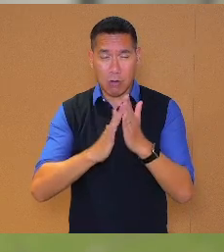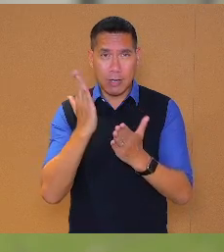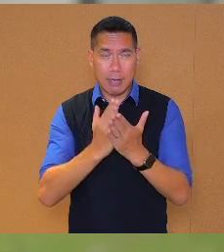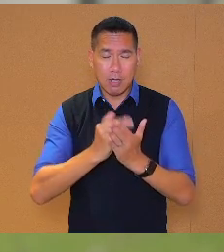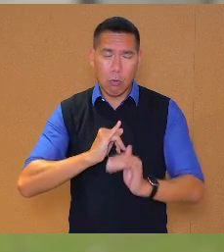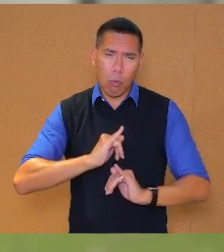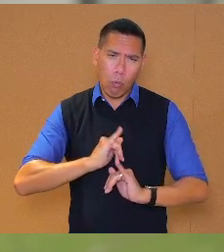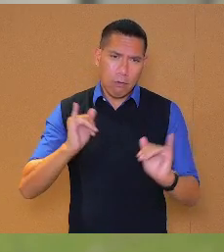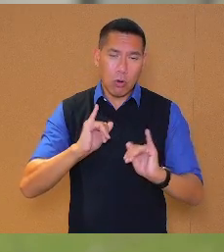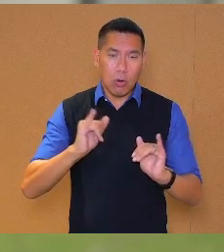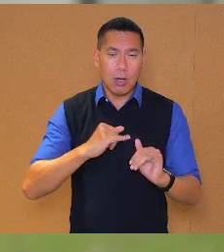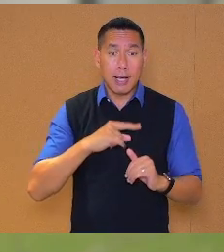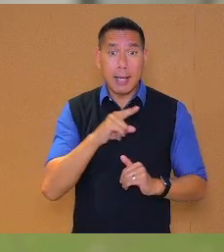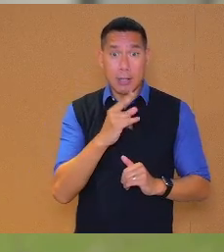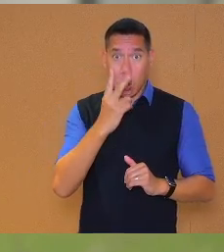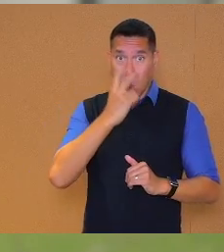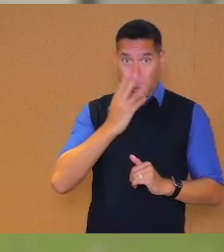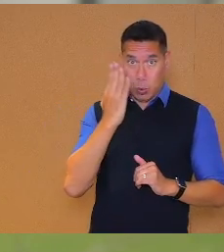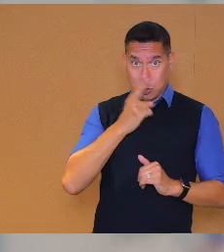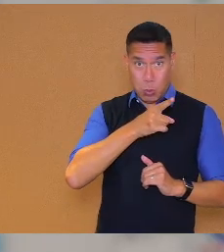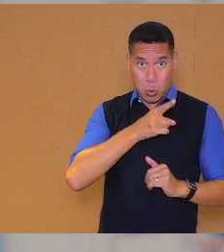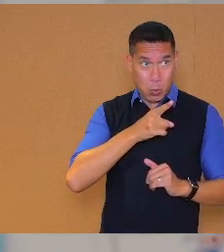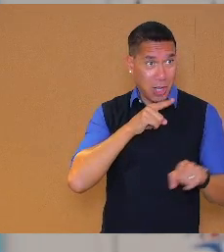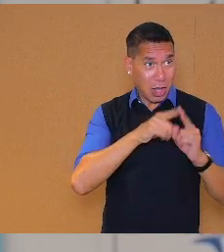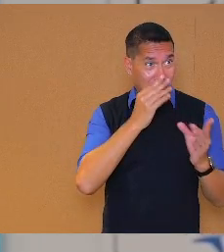to learning, that got burnt down.